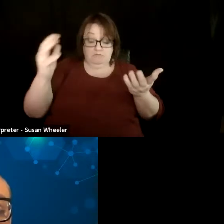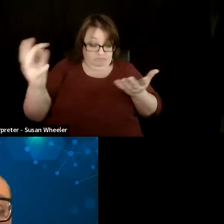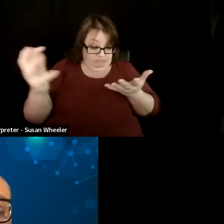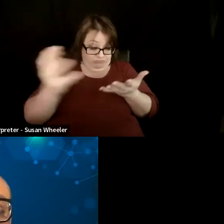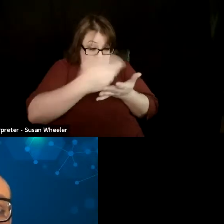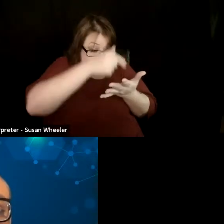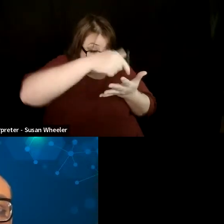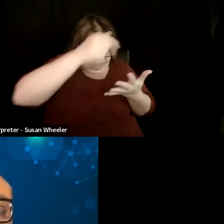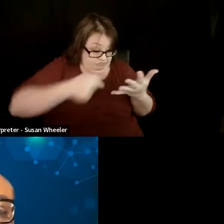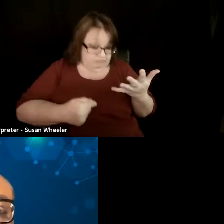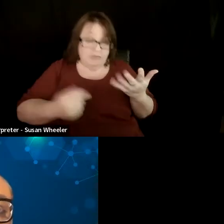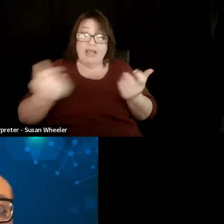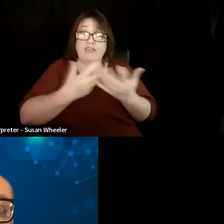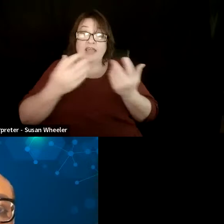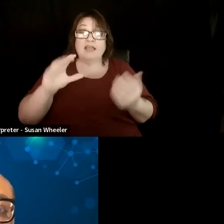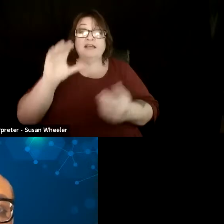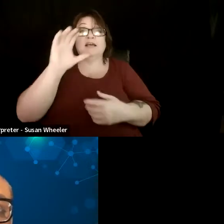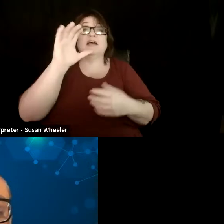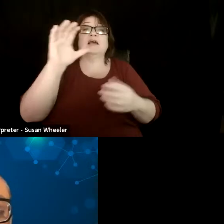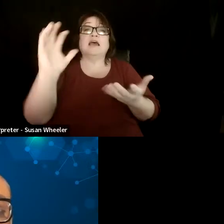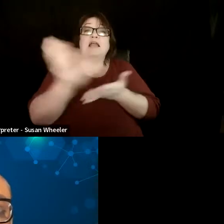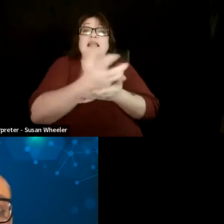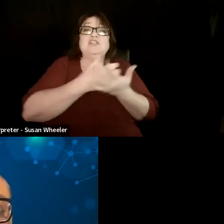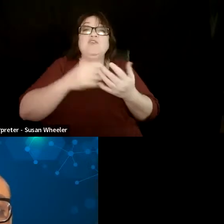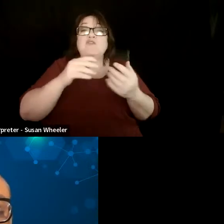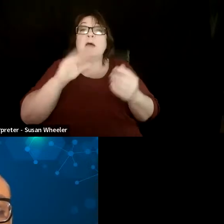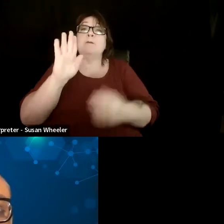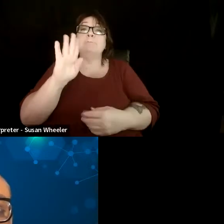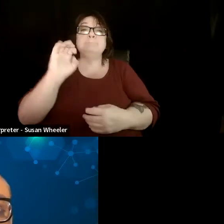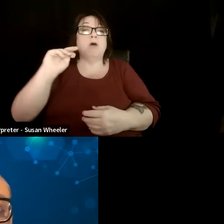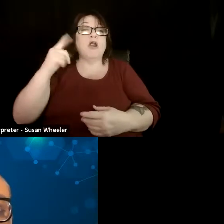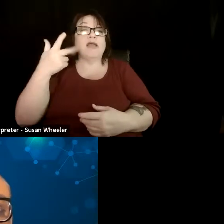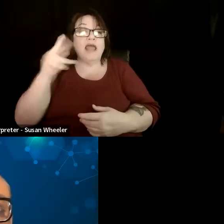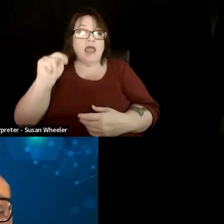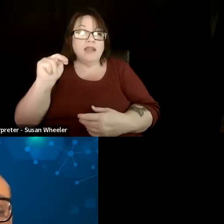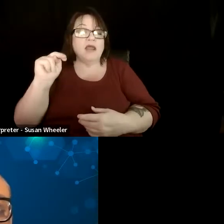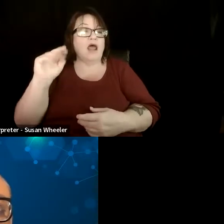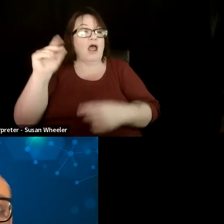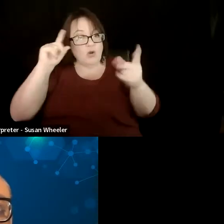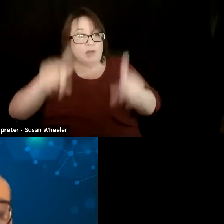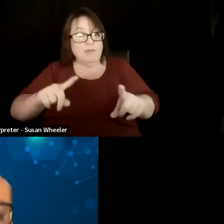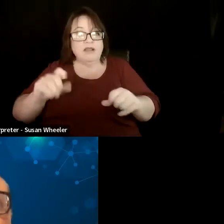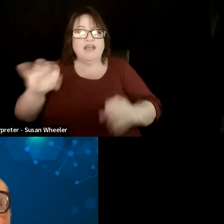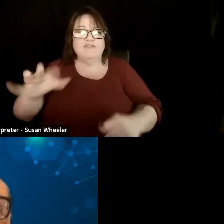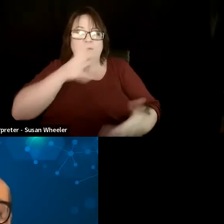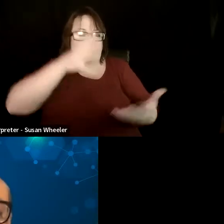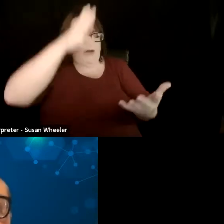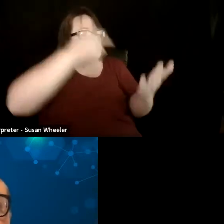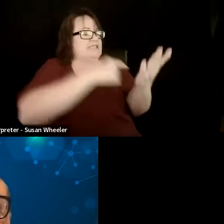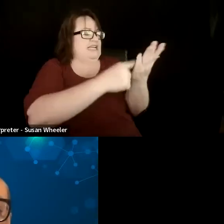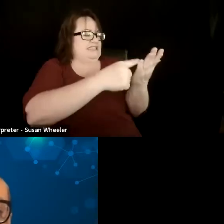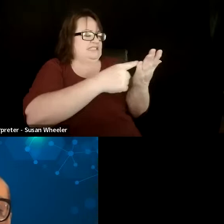certainly if a parent feels that a production is not negotiating in good faith,